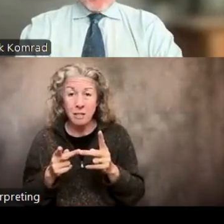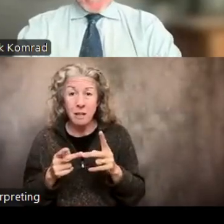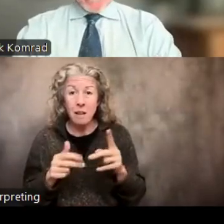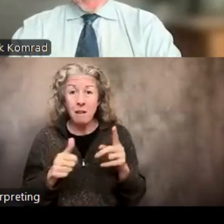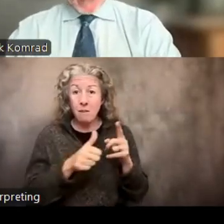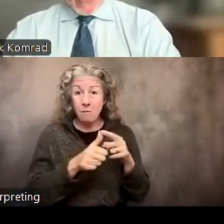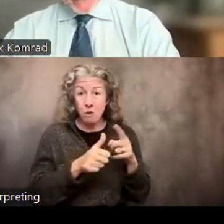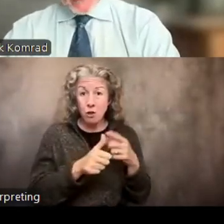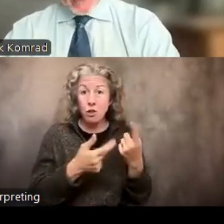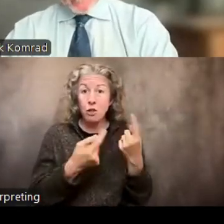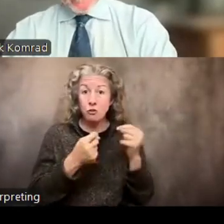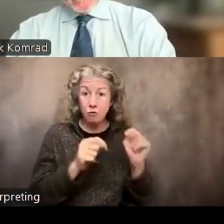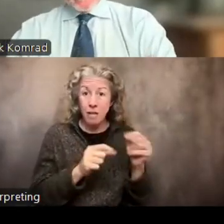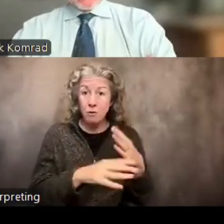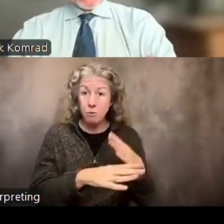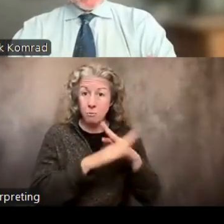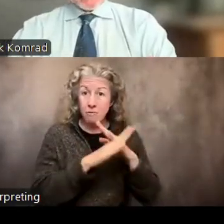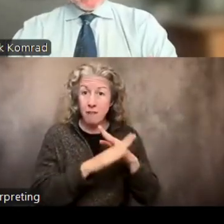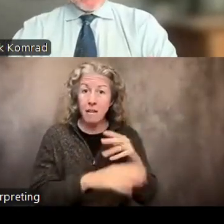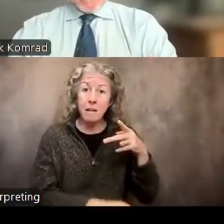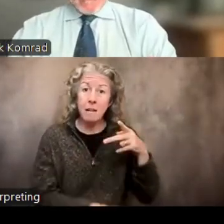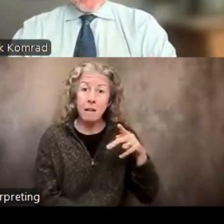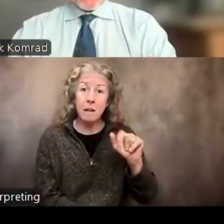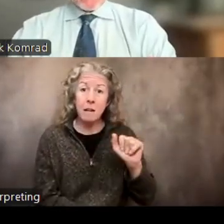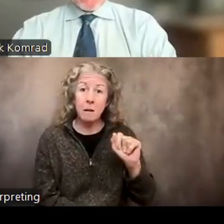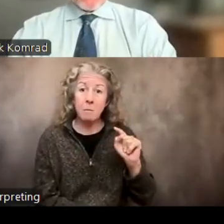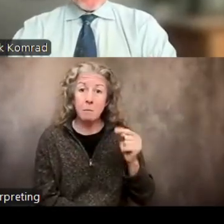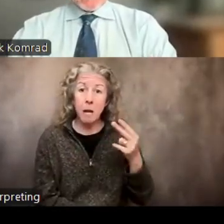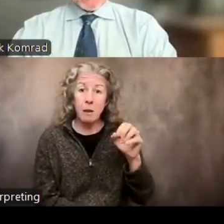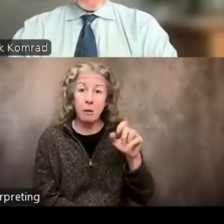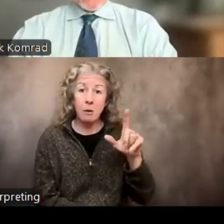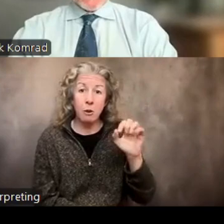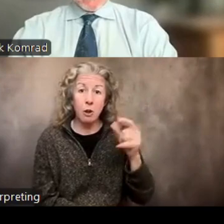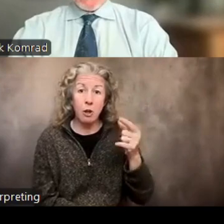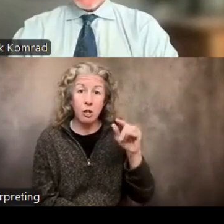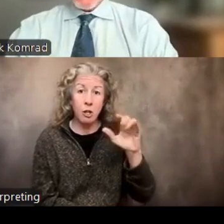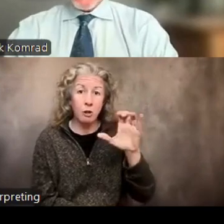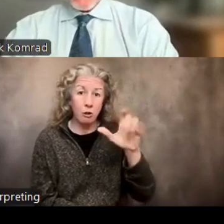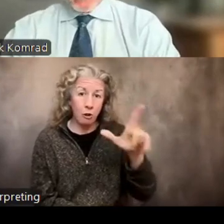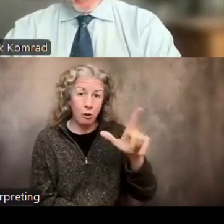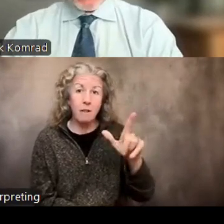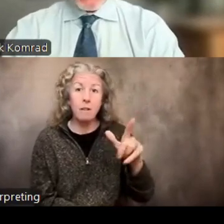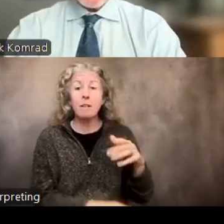pathological behavior of suicide, as we've long come to